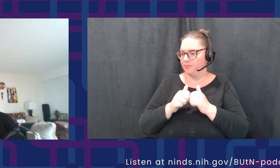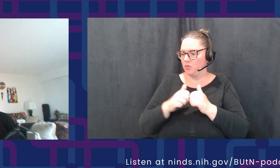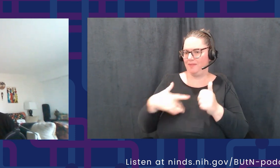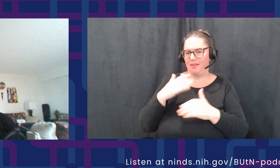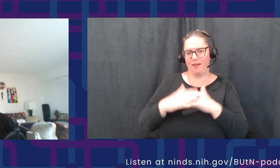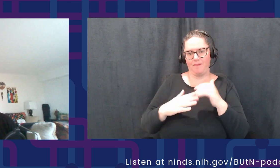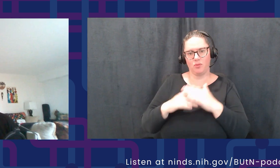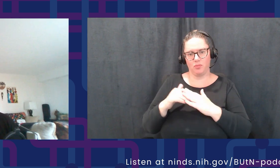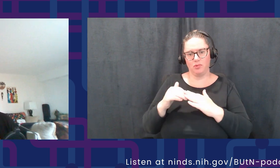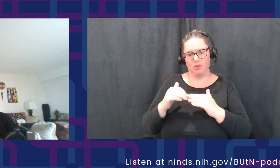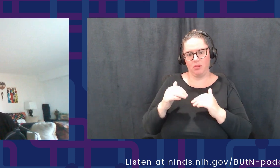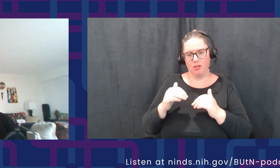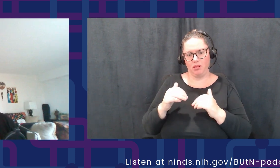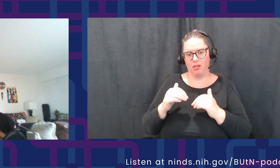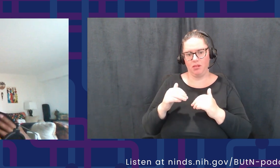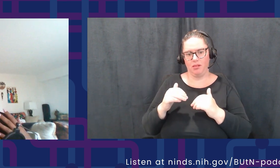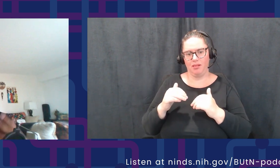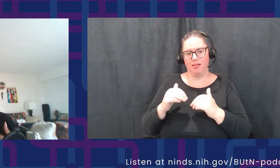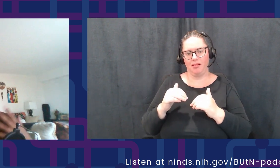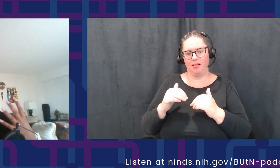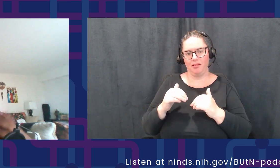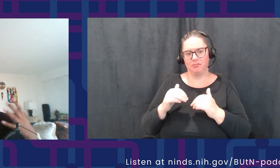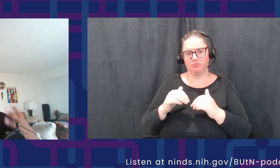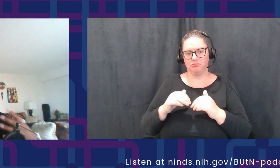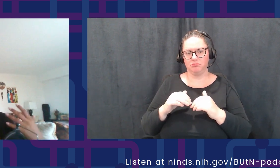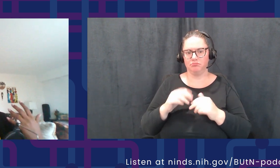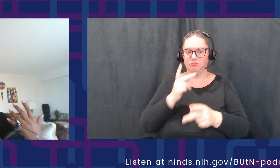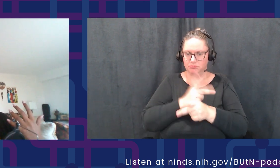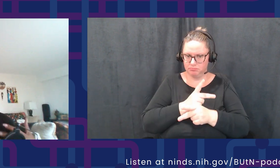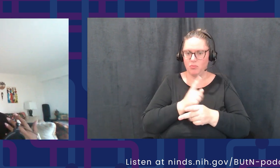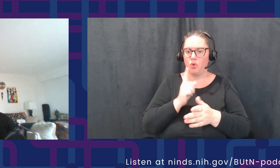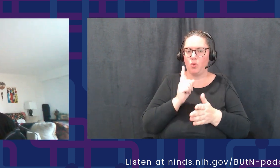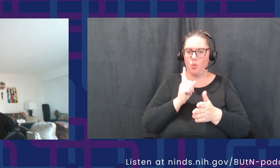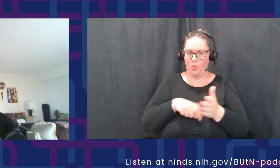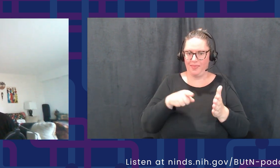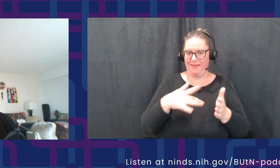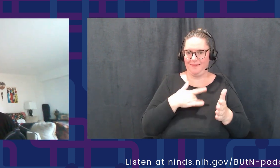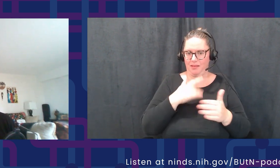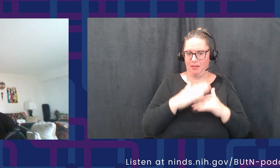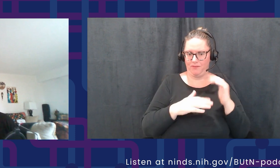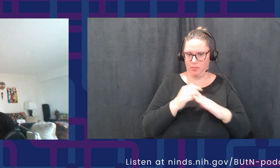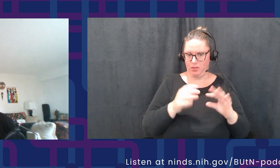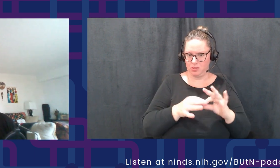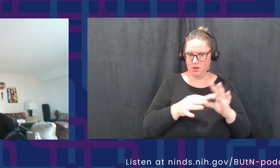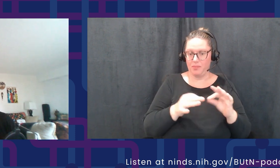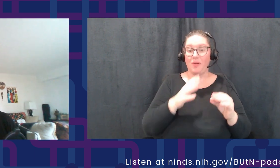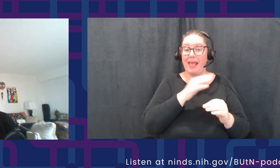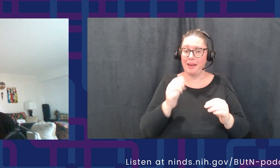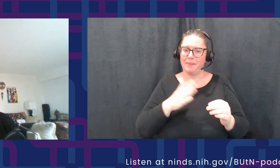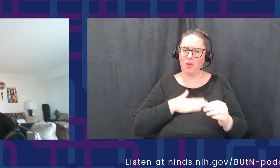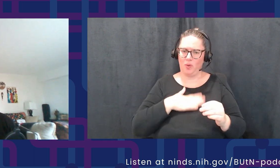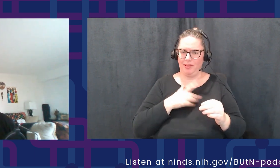comfortable sort of sticking to what they feel comfortable talking about, but also being willing to pivot, right?